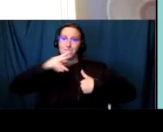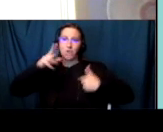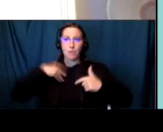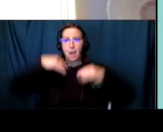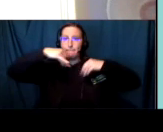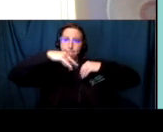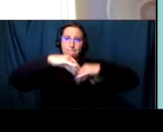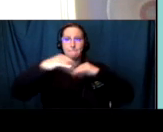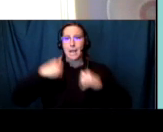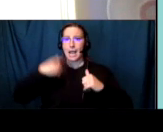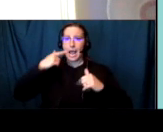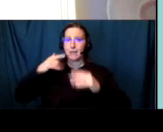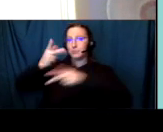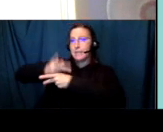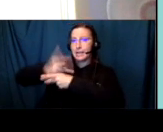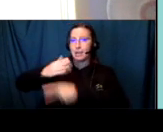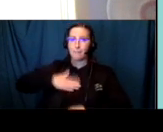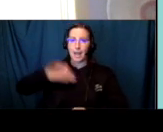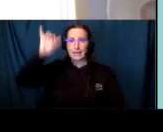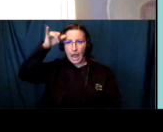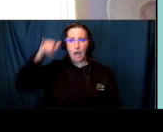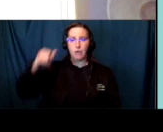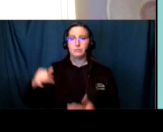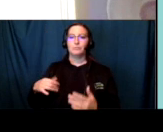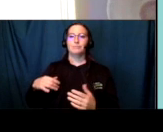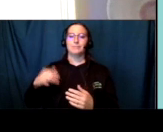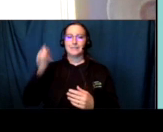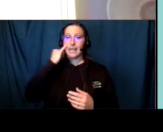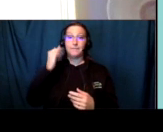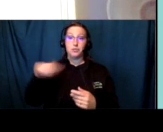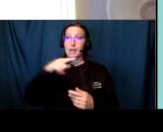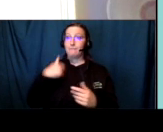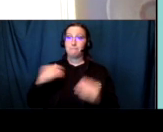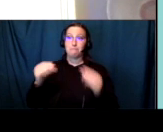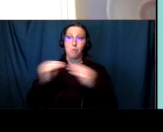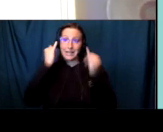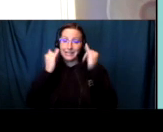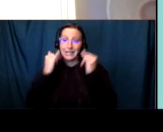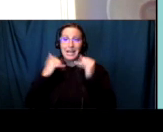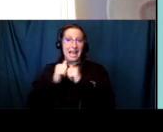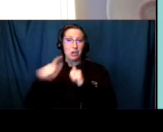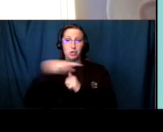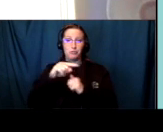has anything they've done like type that into the chat box. I would love to hear other ways that you've extended it for